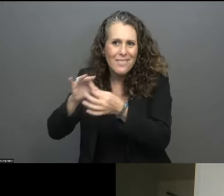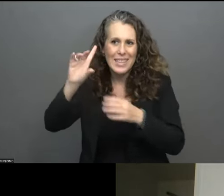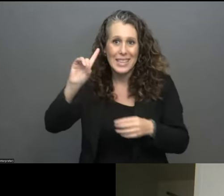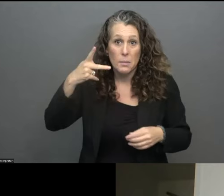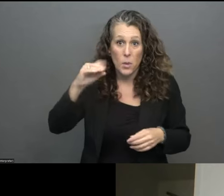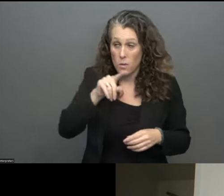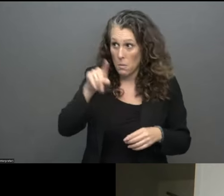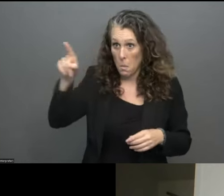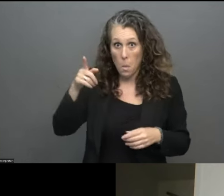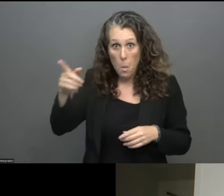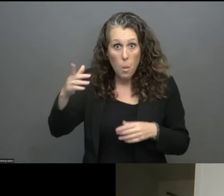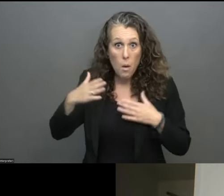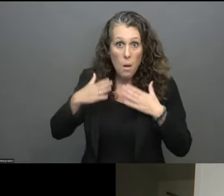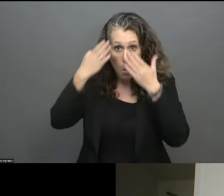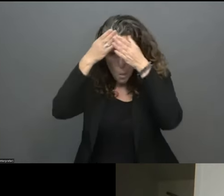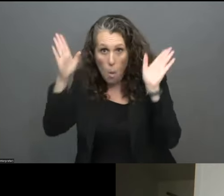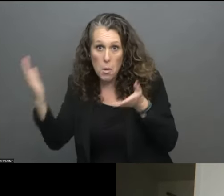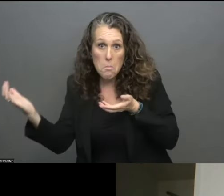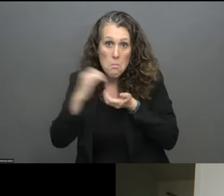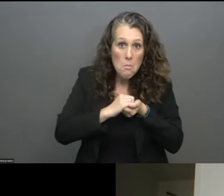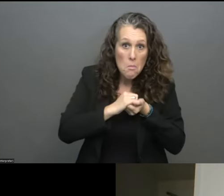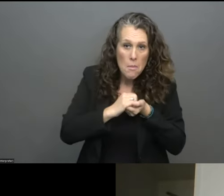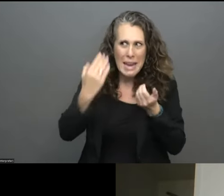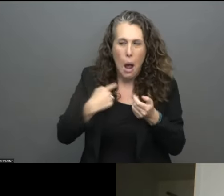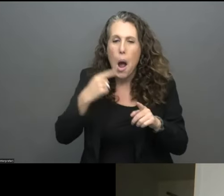with us because now again it comes to you remember that same language is differentiated